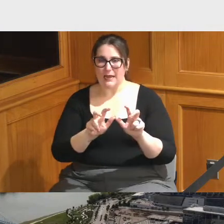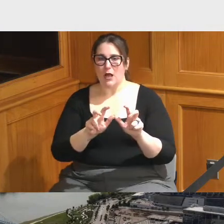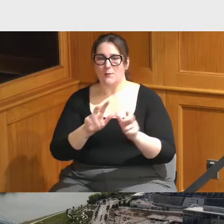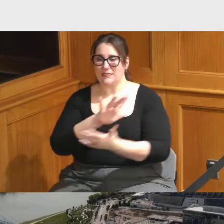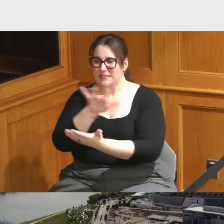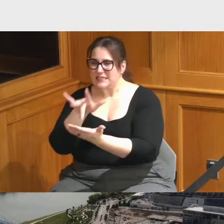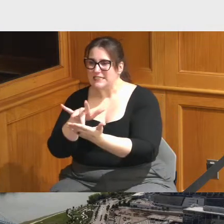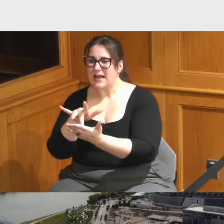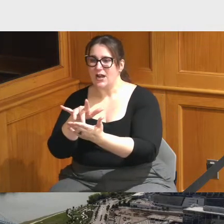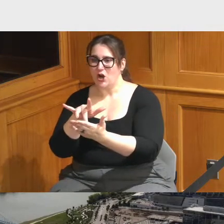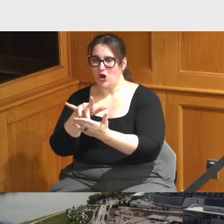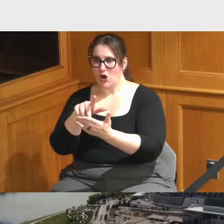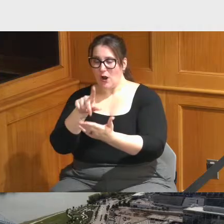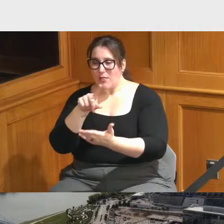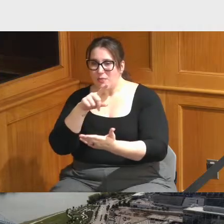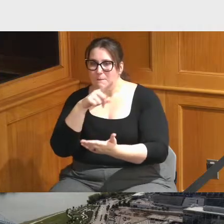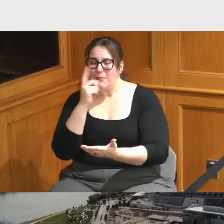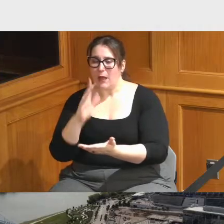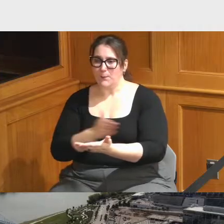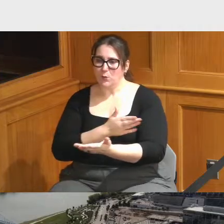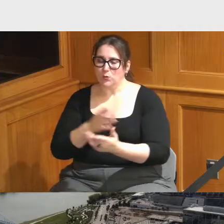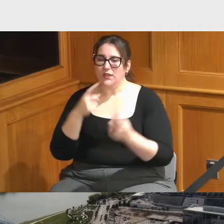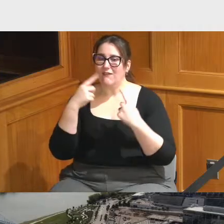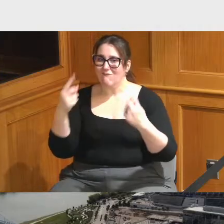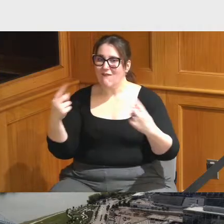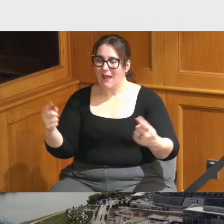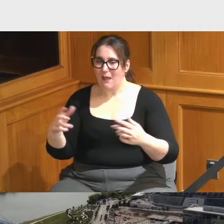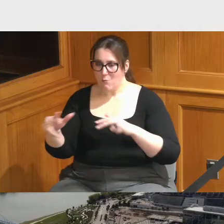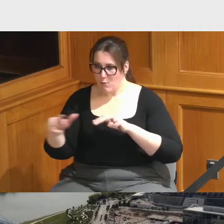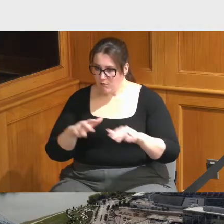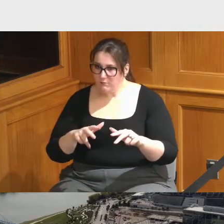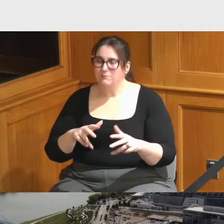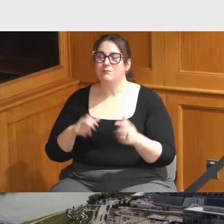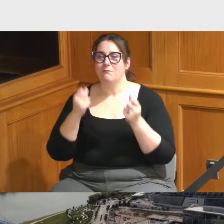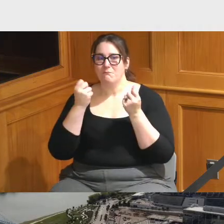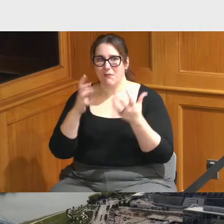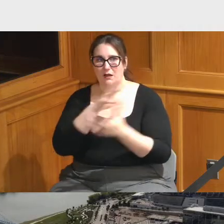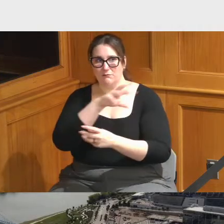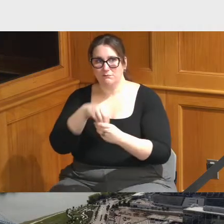the Cincinnati Black Music Walk of Fame. so many amazing assets and opportunities here at the foot